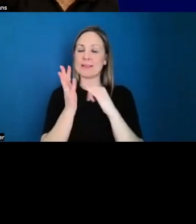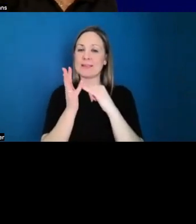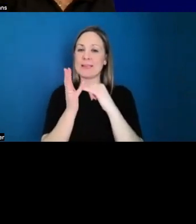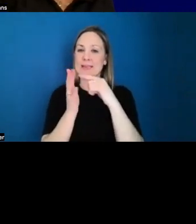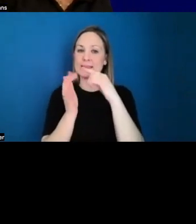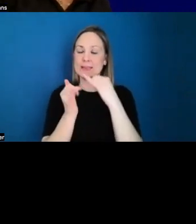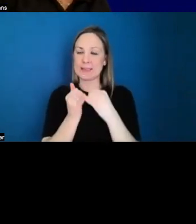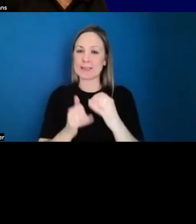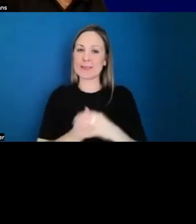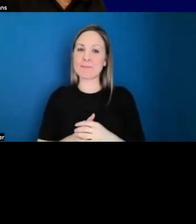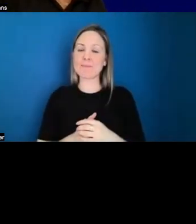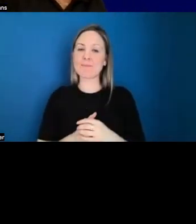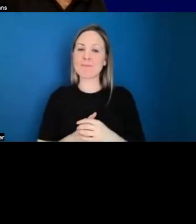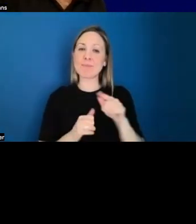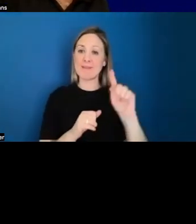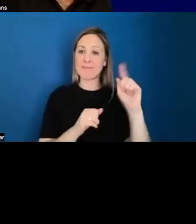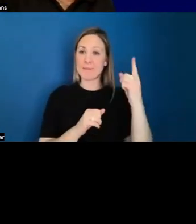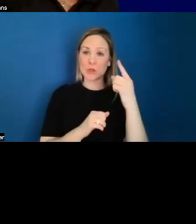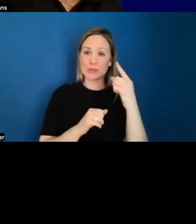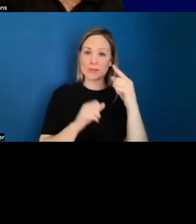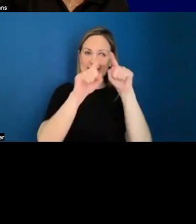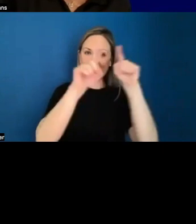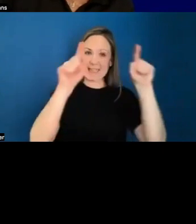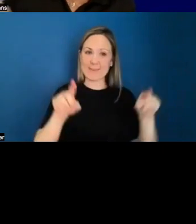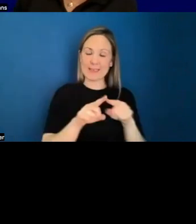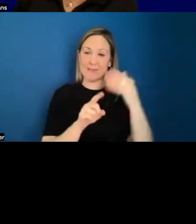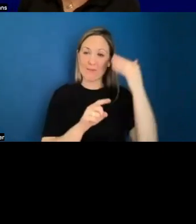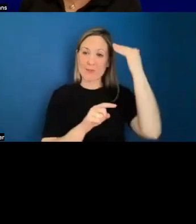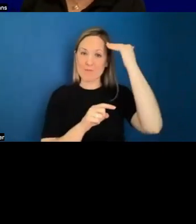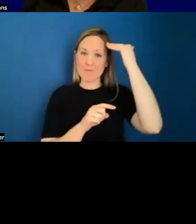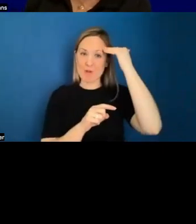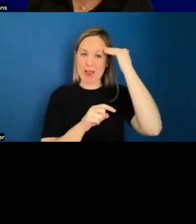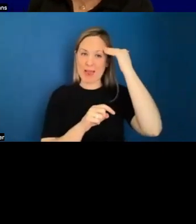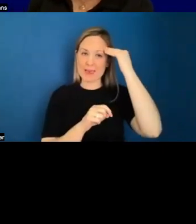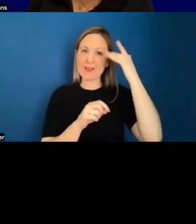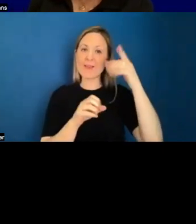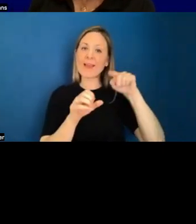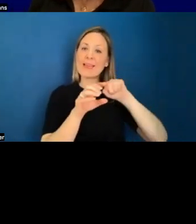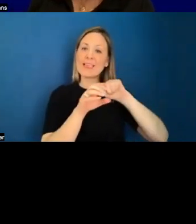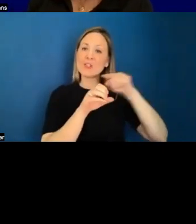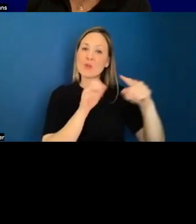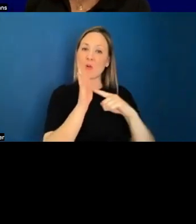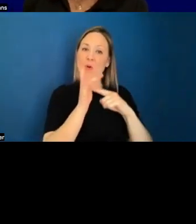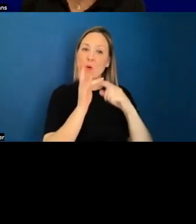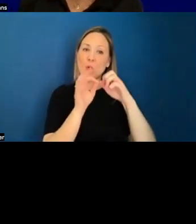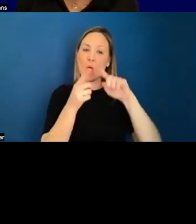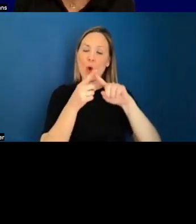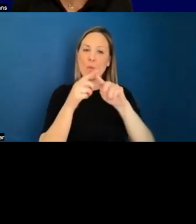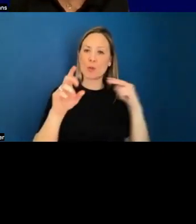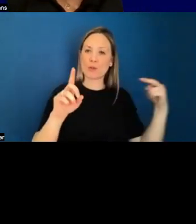In the first image of a brain, the external lobes are viewed from the side and sections